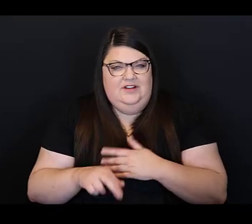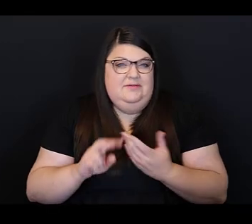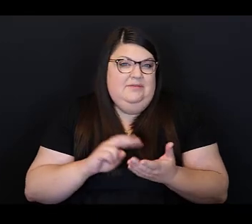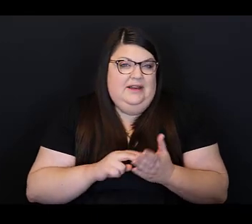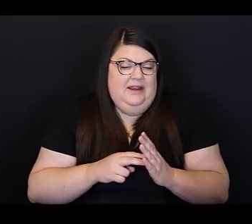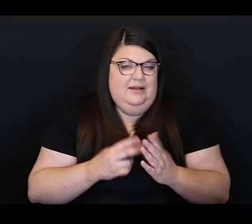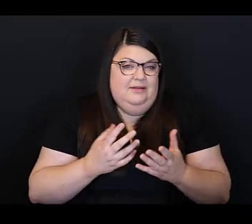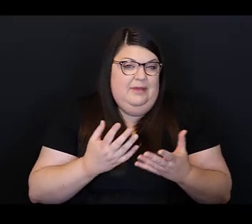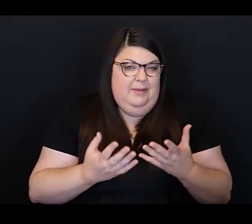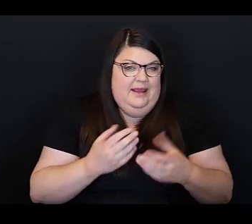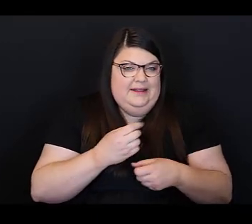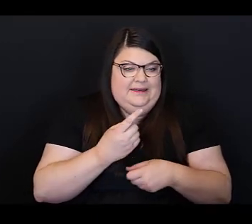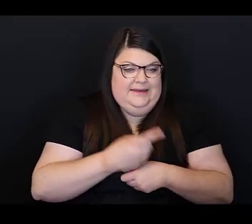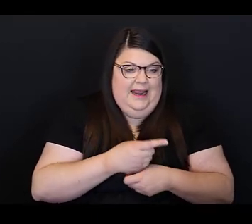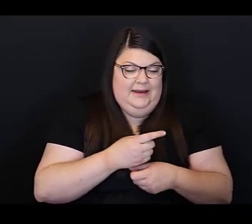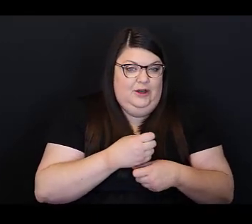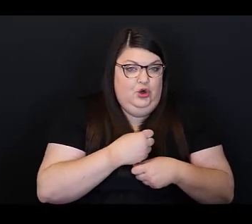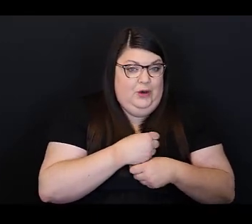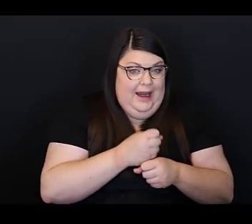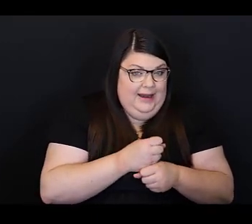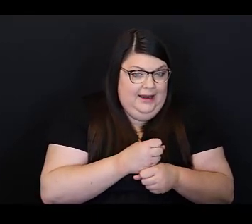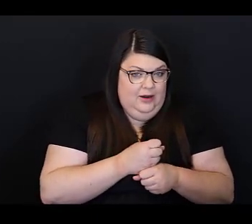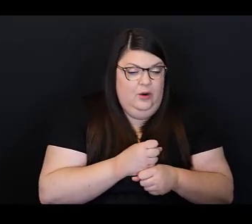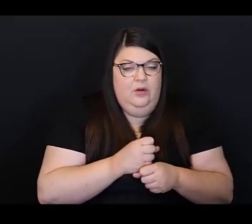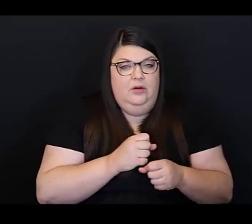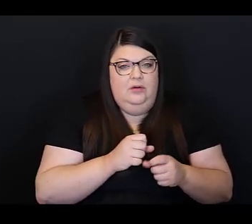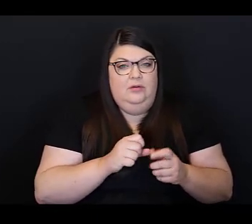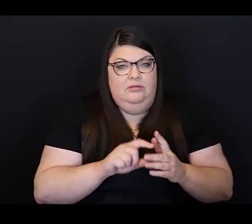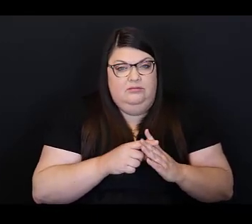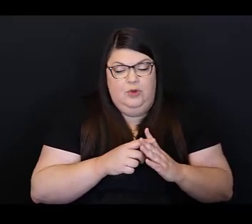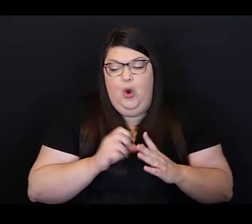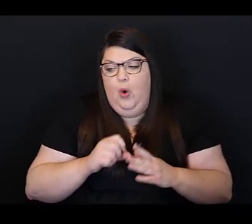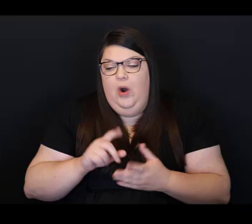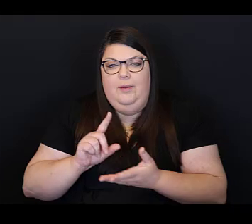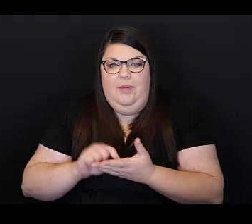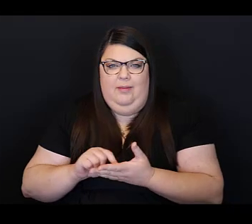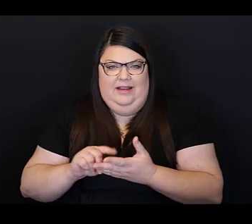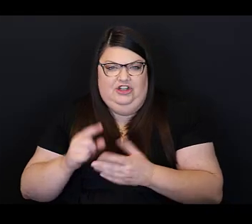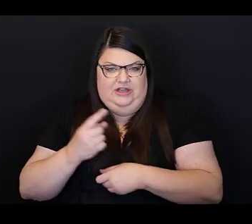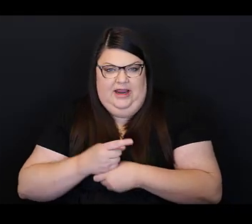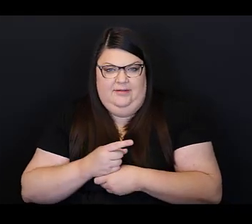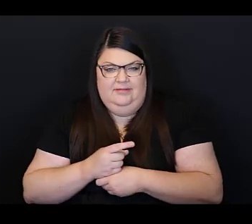as the date it was created or the date it was published. Please note that some of these fields